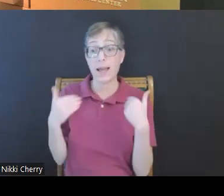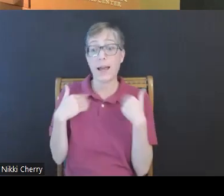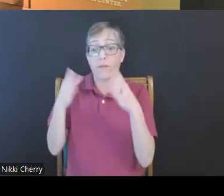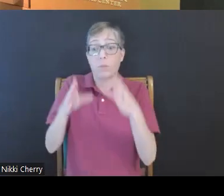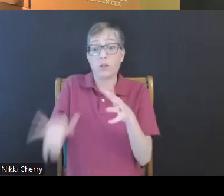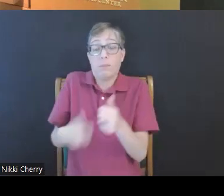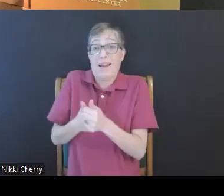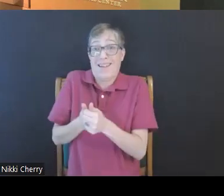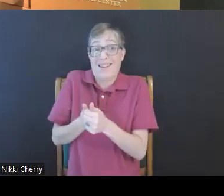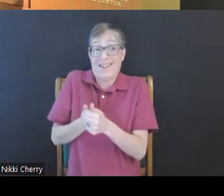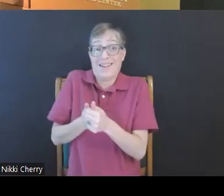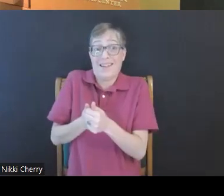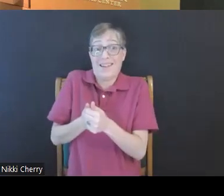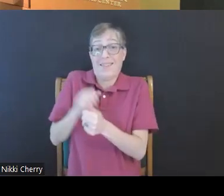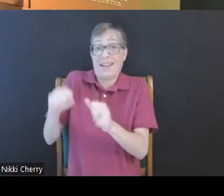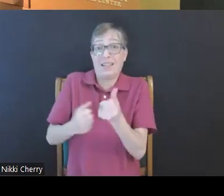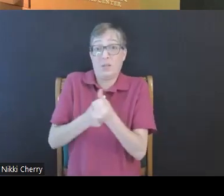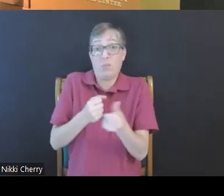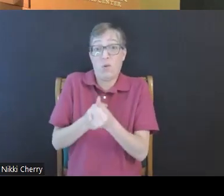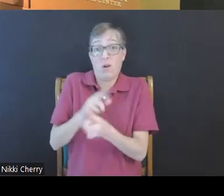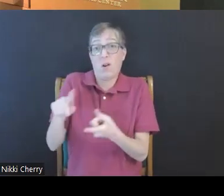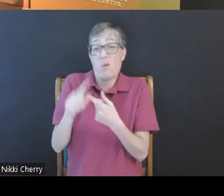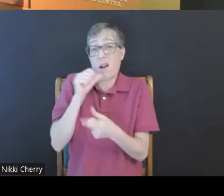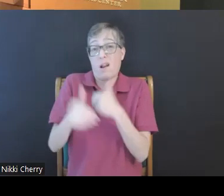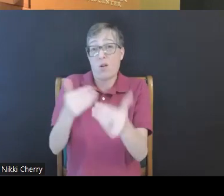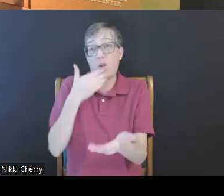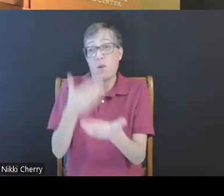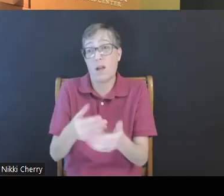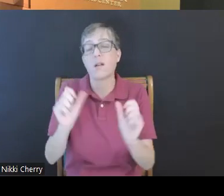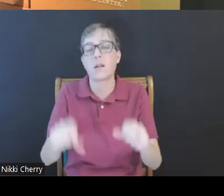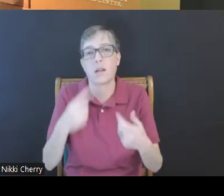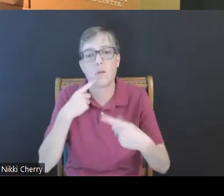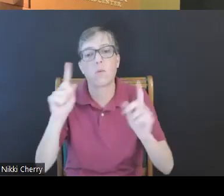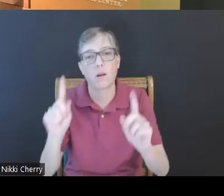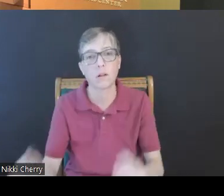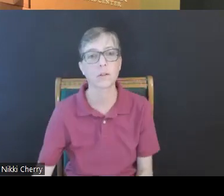have your back when things aren't going well you can make that happen I think in a lot of places